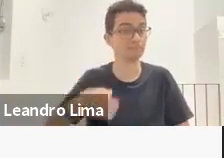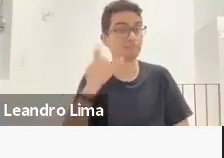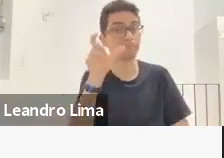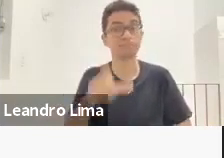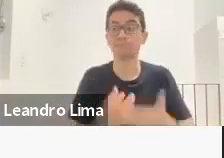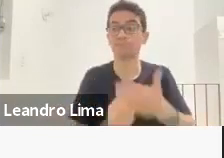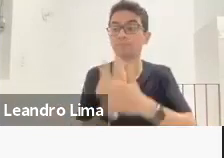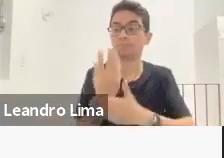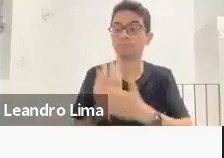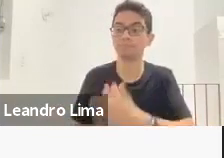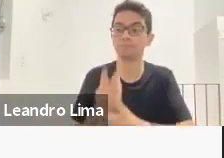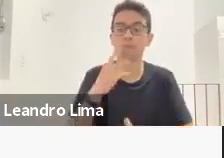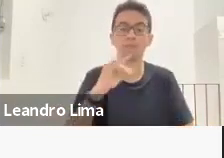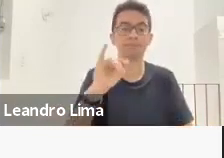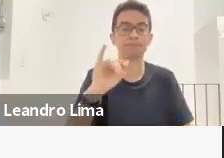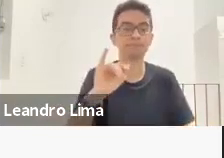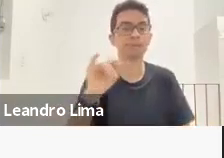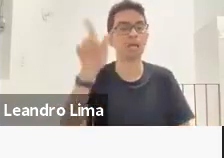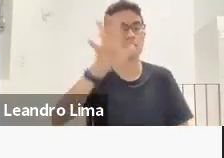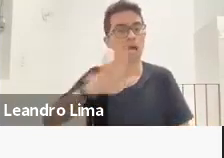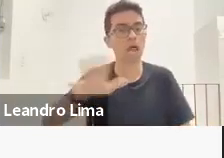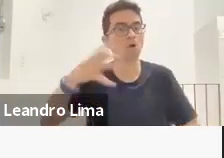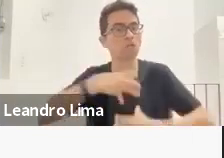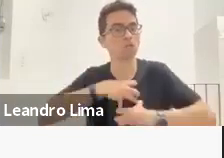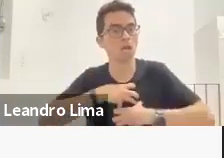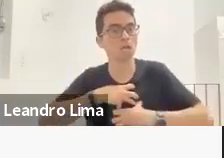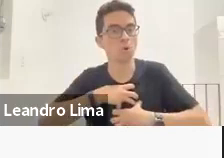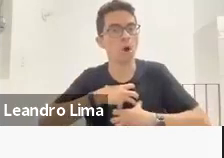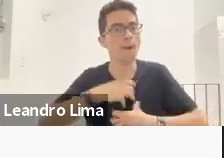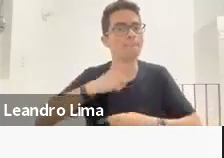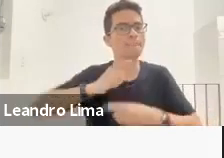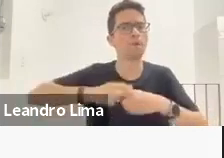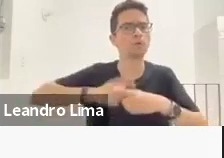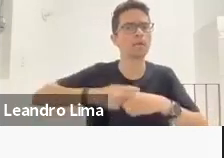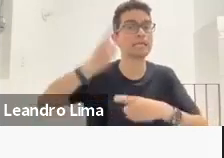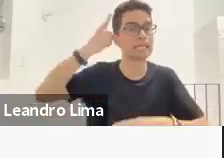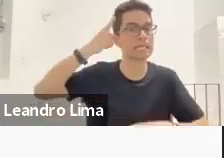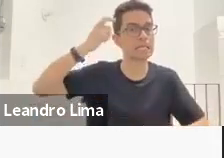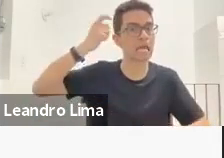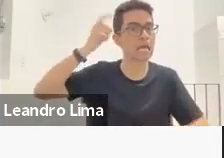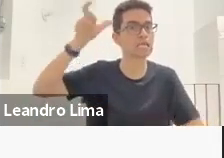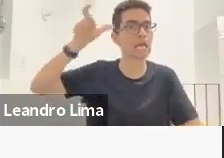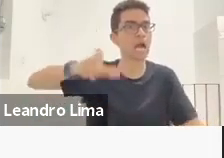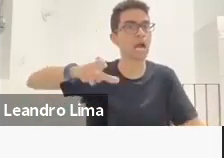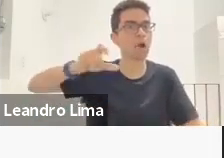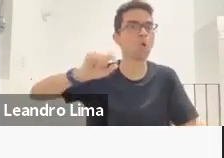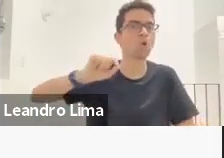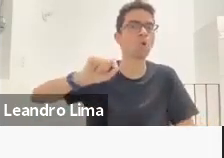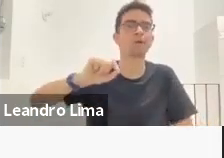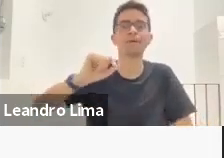texts production II, II II generated in this lifetime. But in this idea But it's this idea that for But it's this idea that the gods